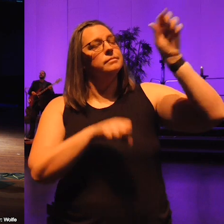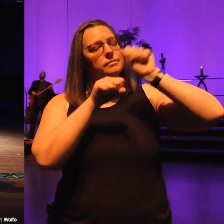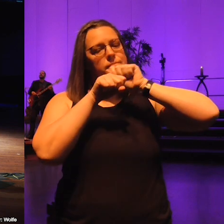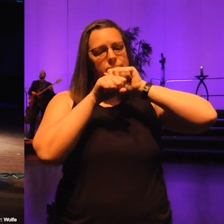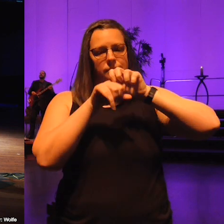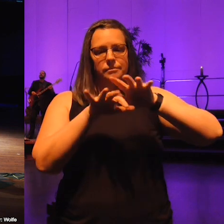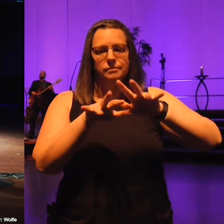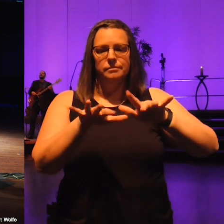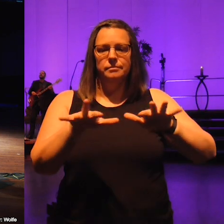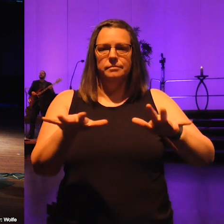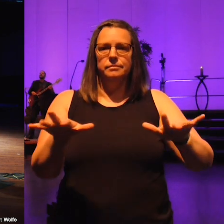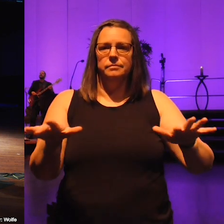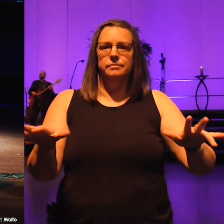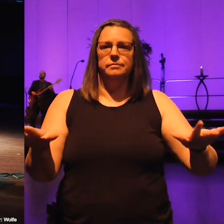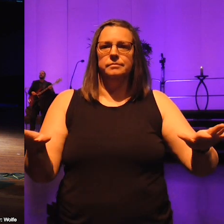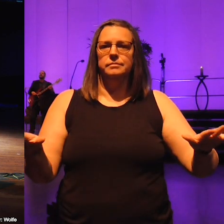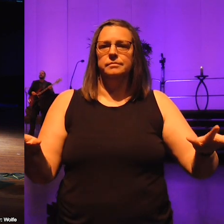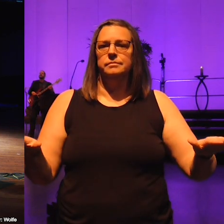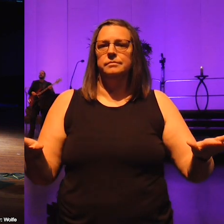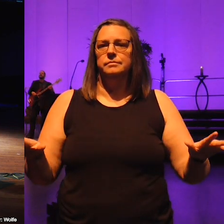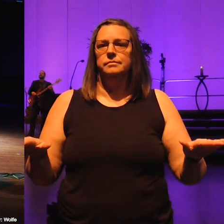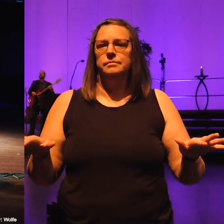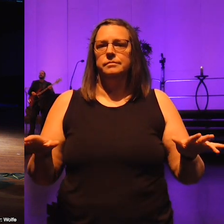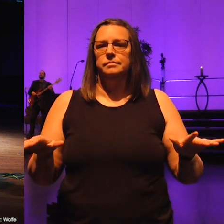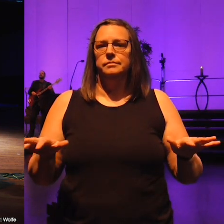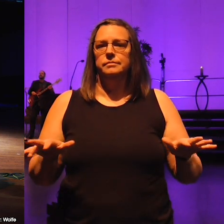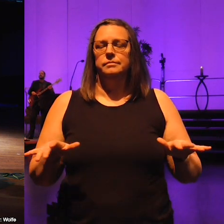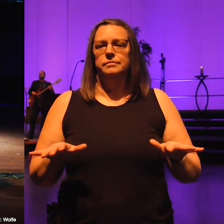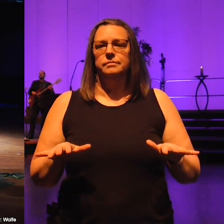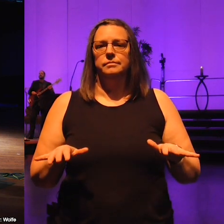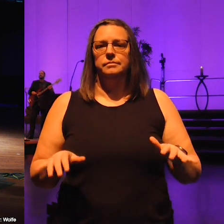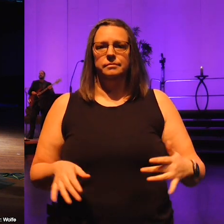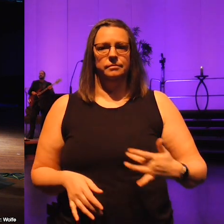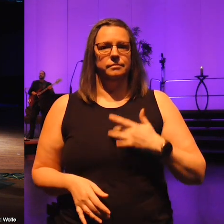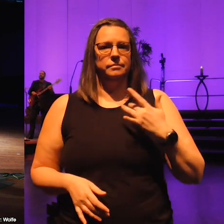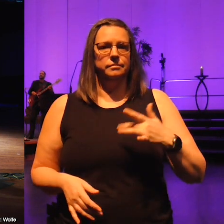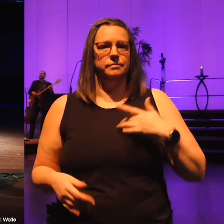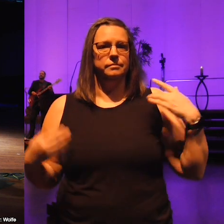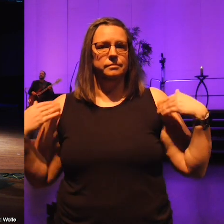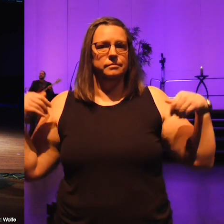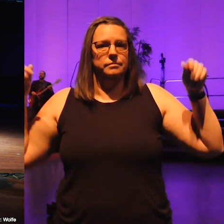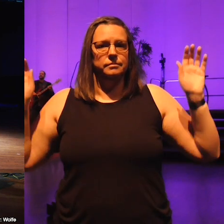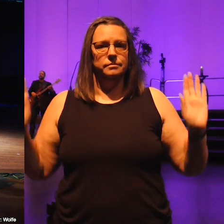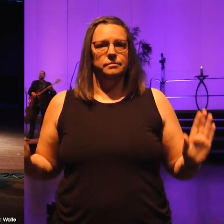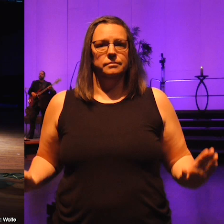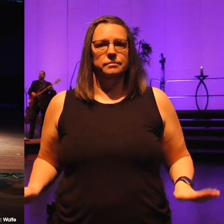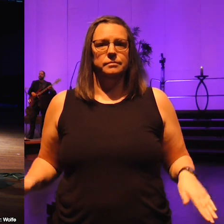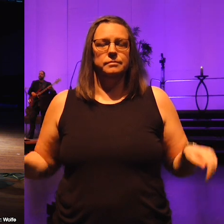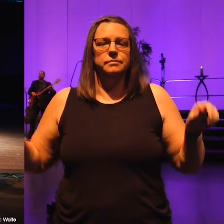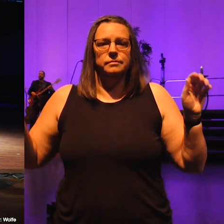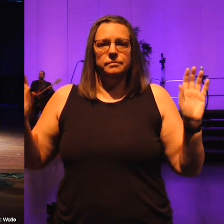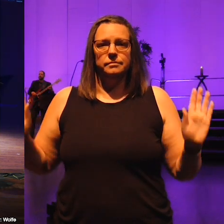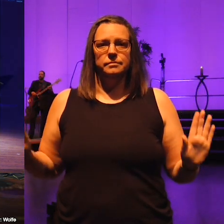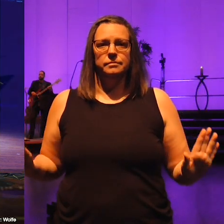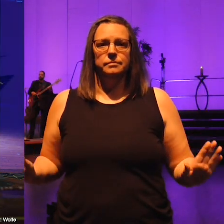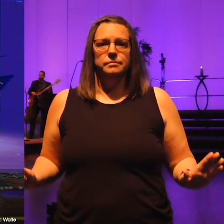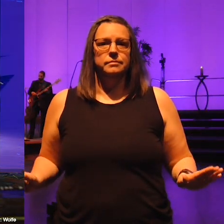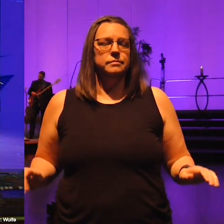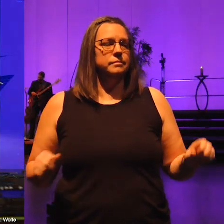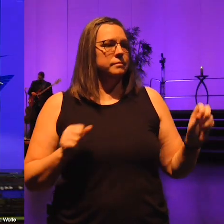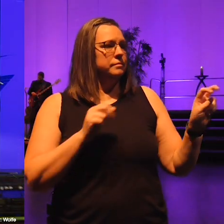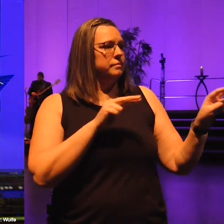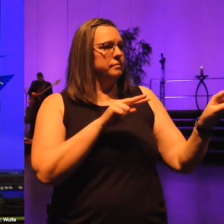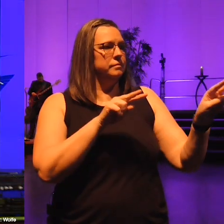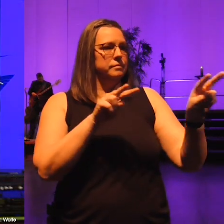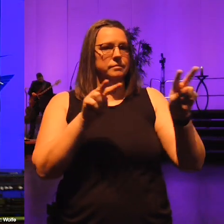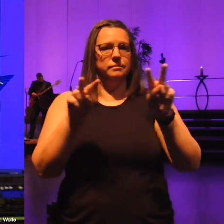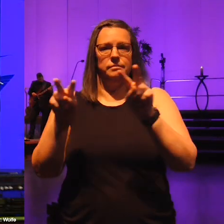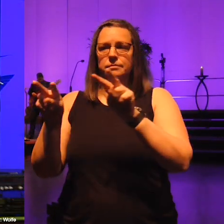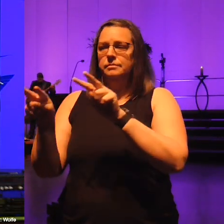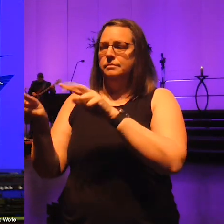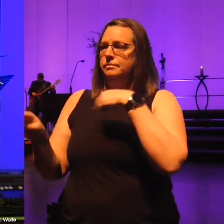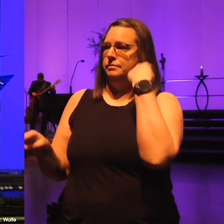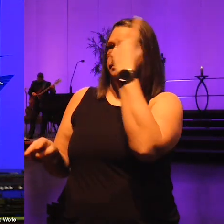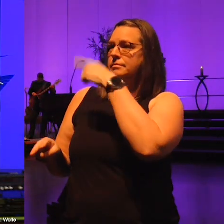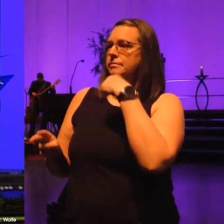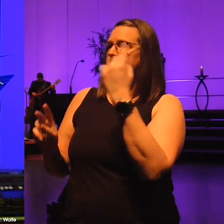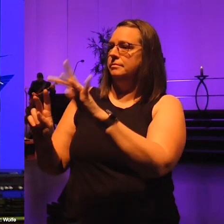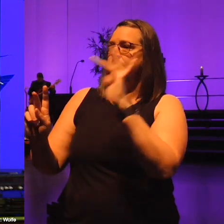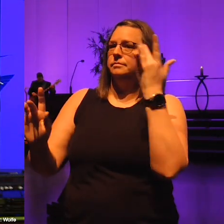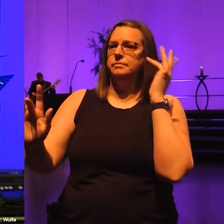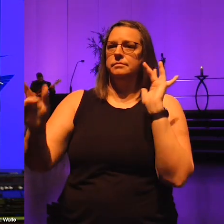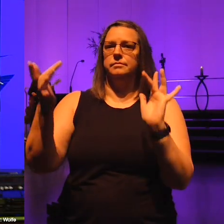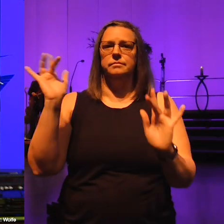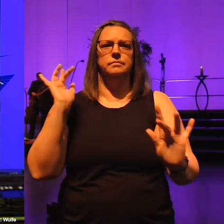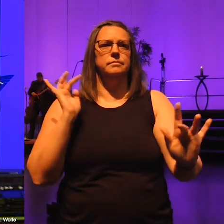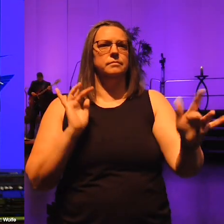grace I can hear the brush of angel wings I see glory on each